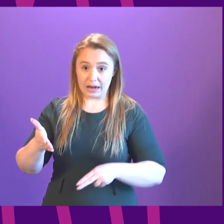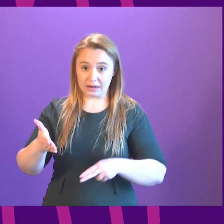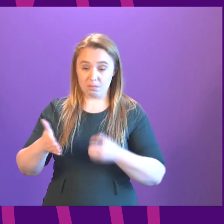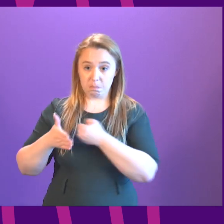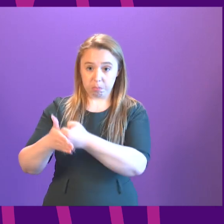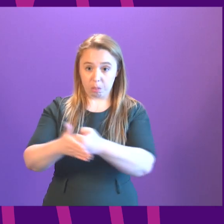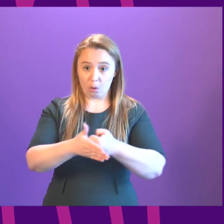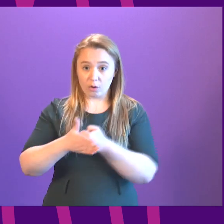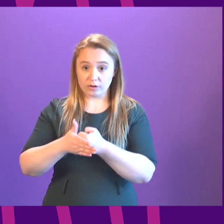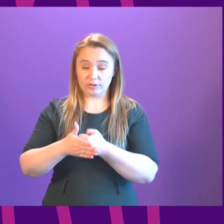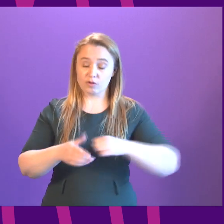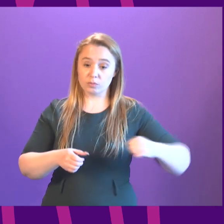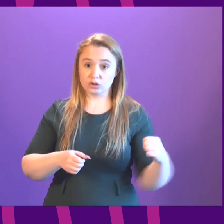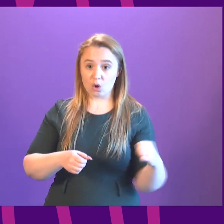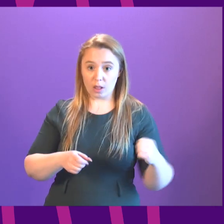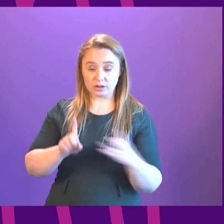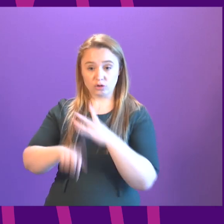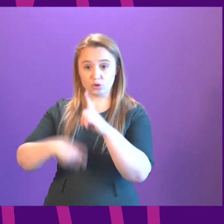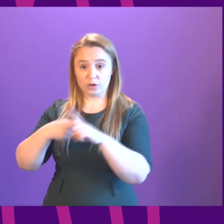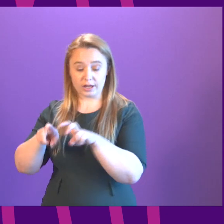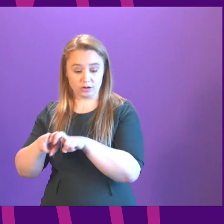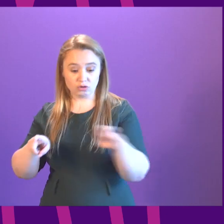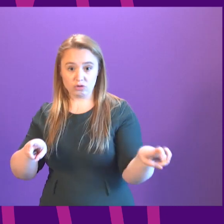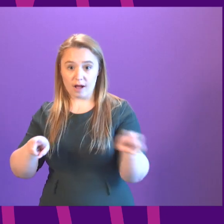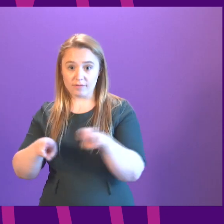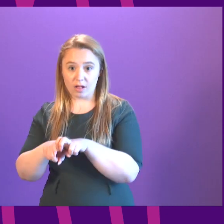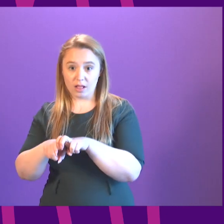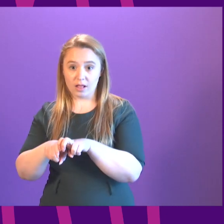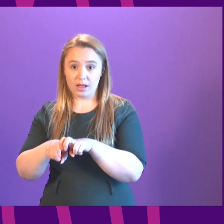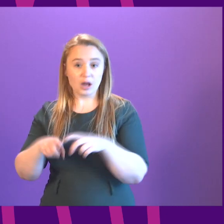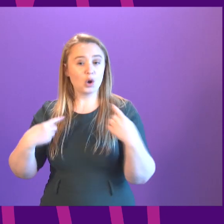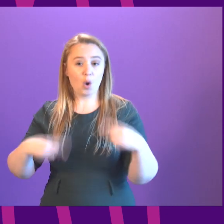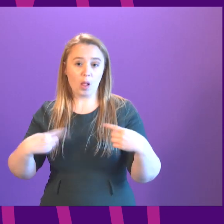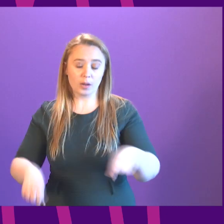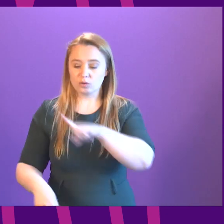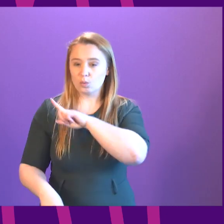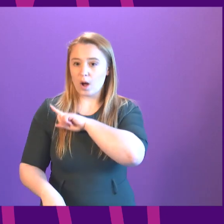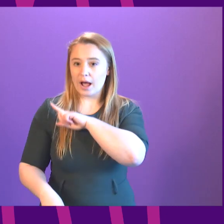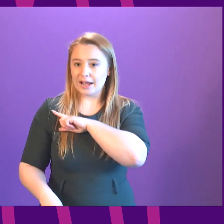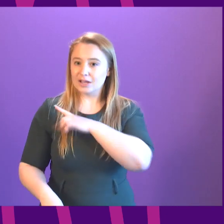parts of the UK is a key part of trying not to spread the new strain any further. We know